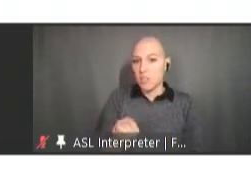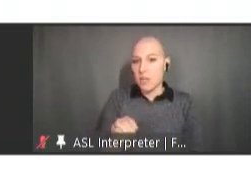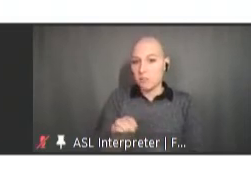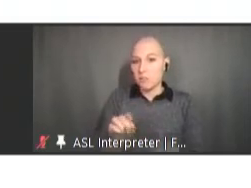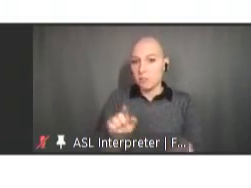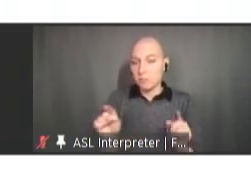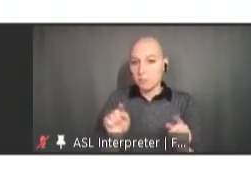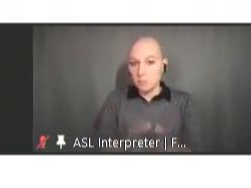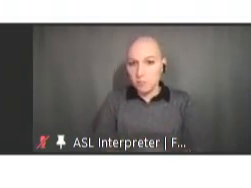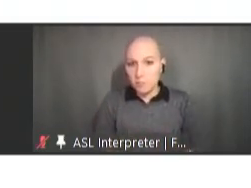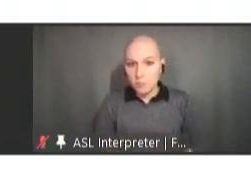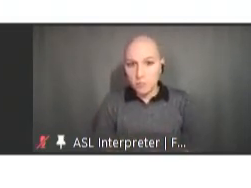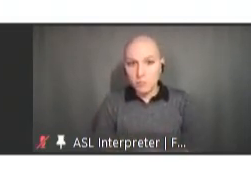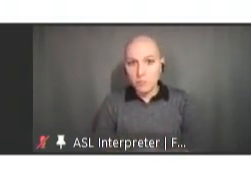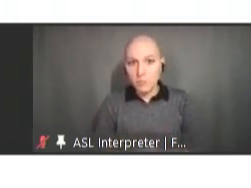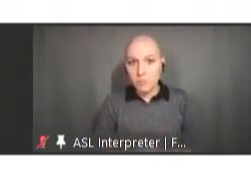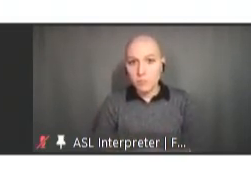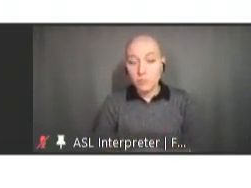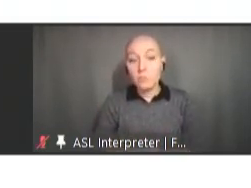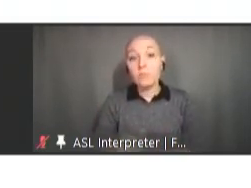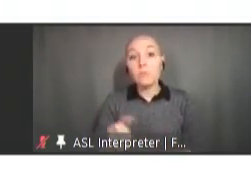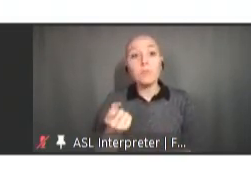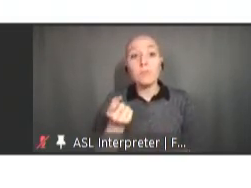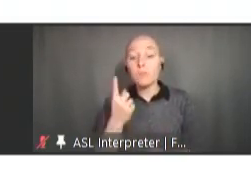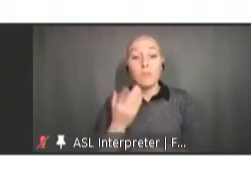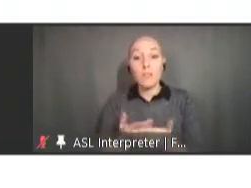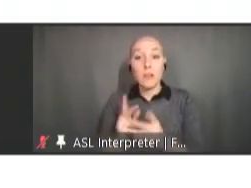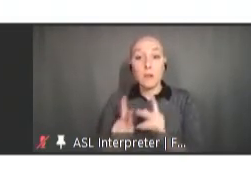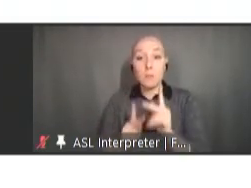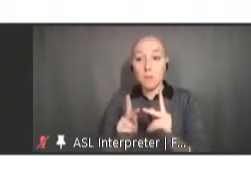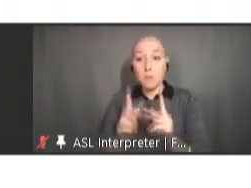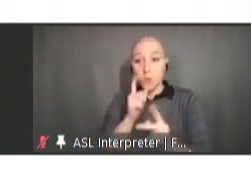The fact that vaccinees with lowest neutralization titer still received